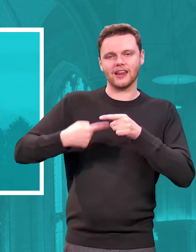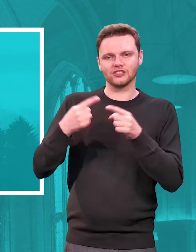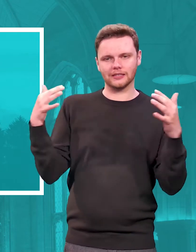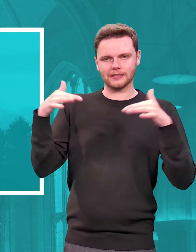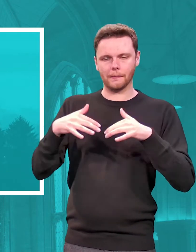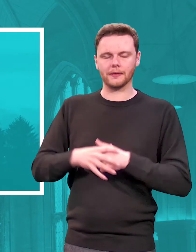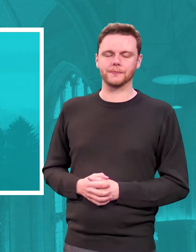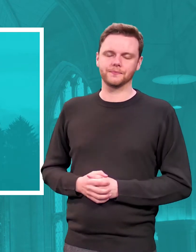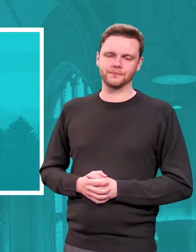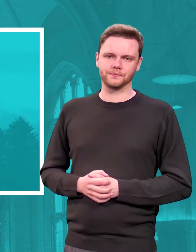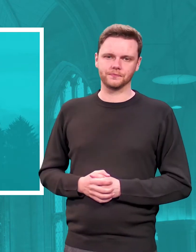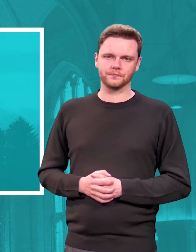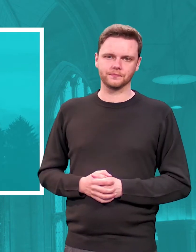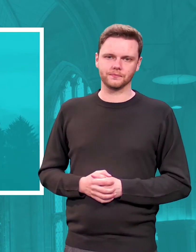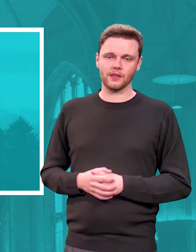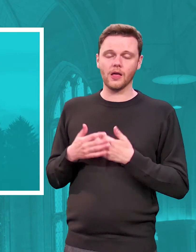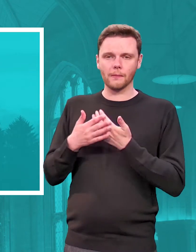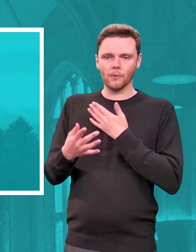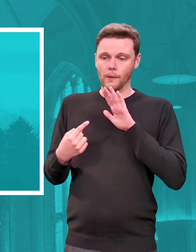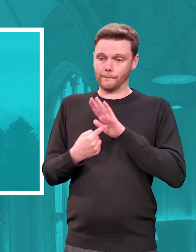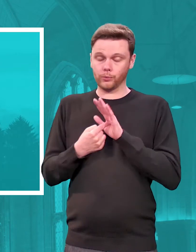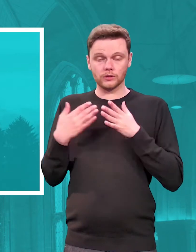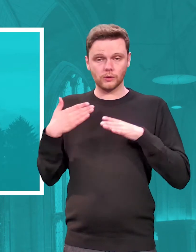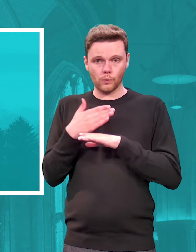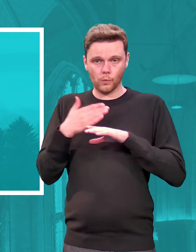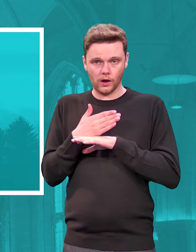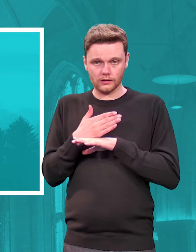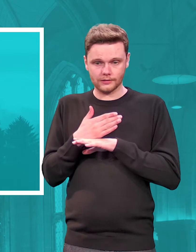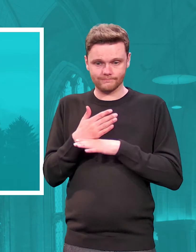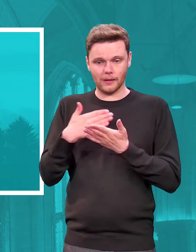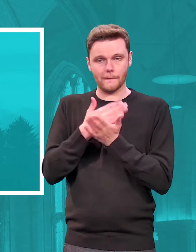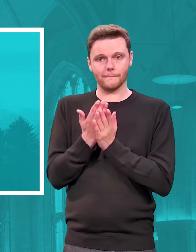One of the more significant pieces of work is contained in the third section.